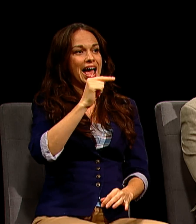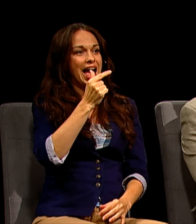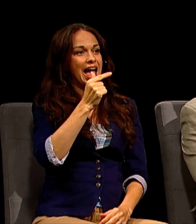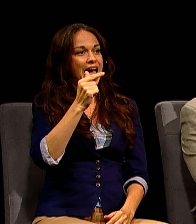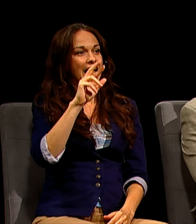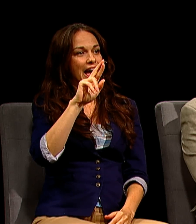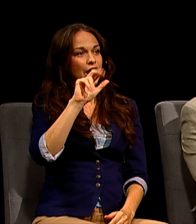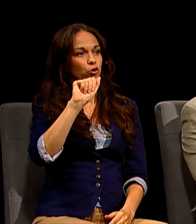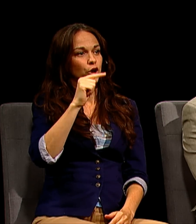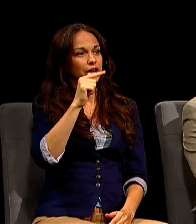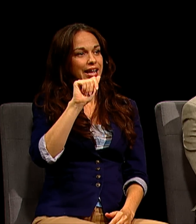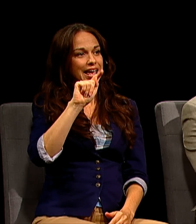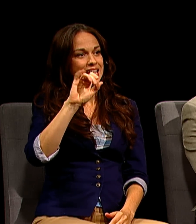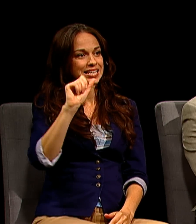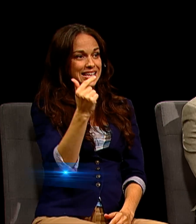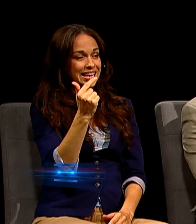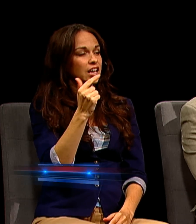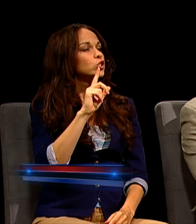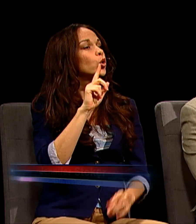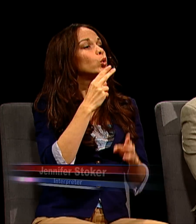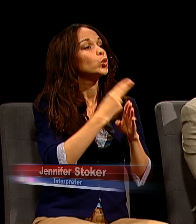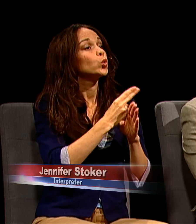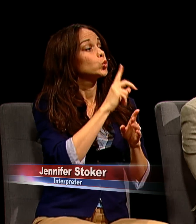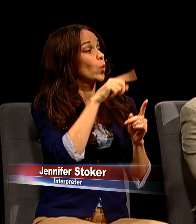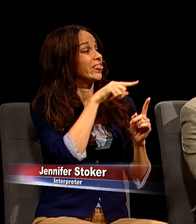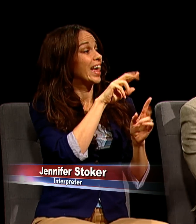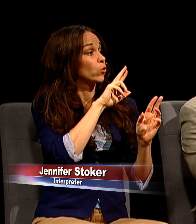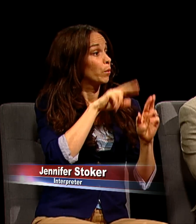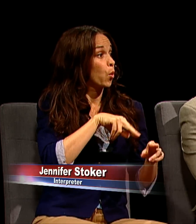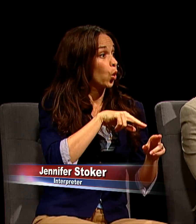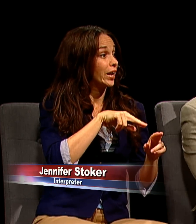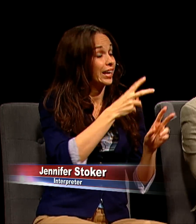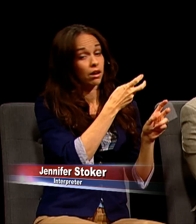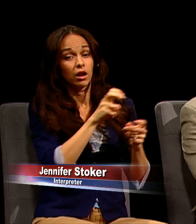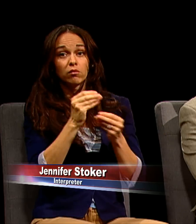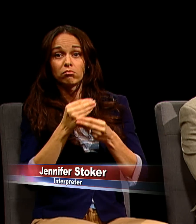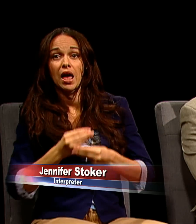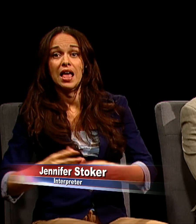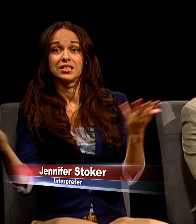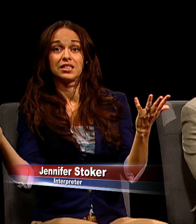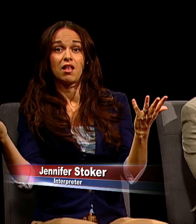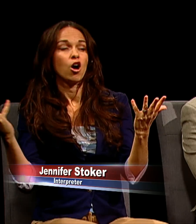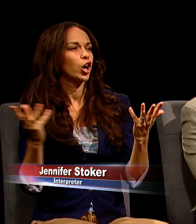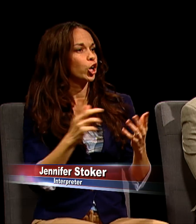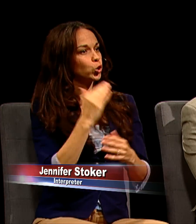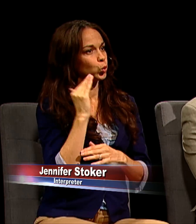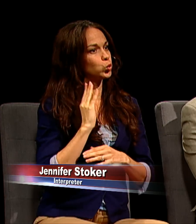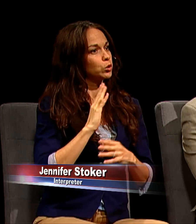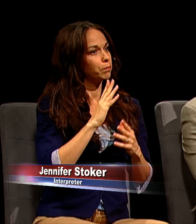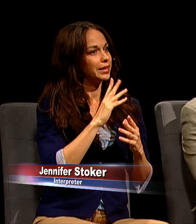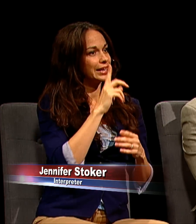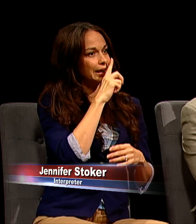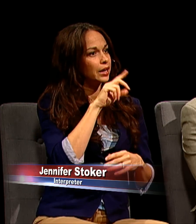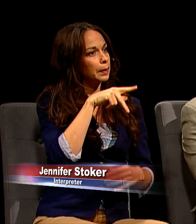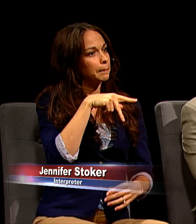people report it and pass along we used to call that plagiarism now it's aggregating and they attribute were it came from.